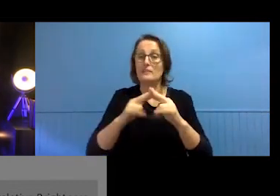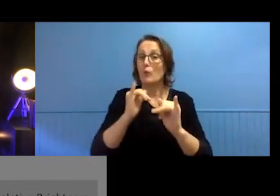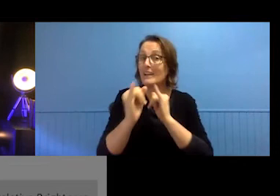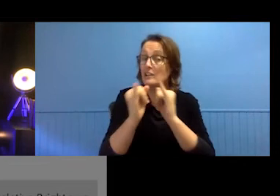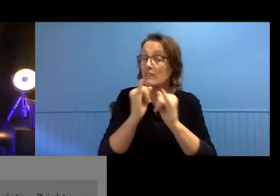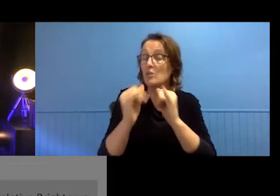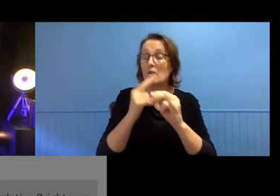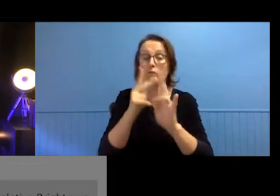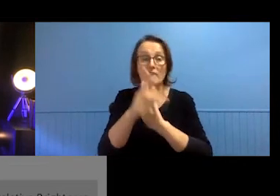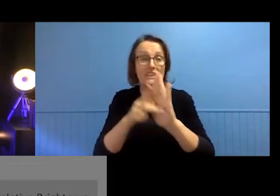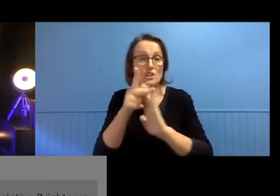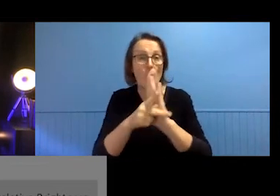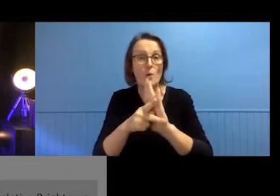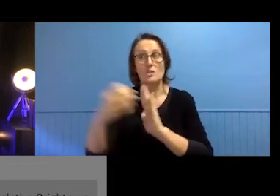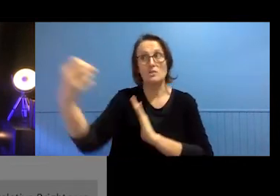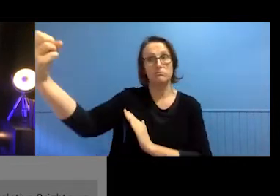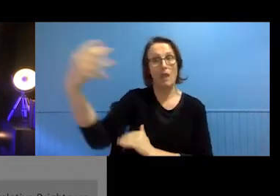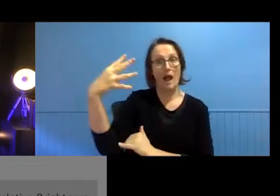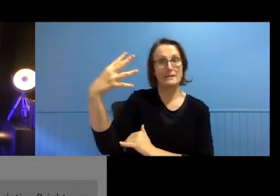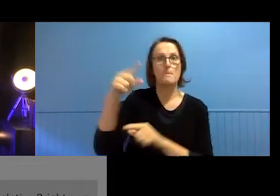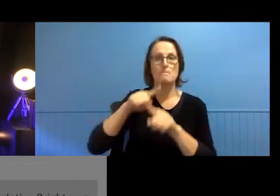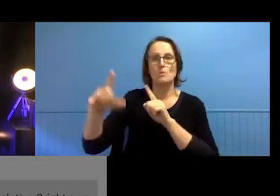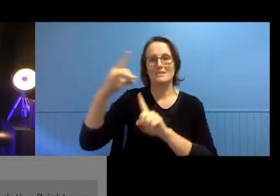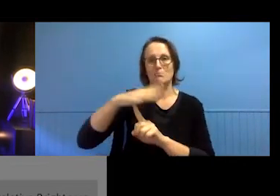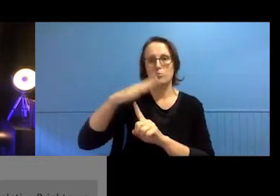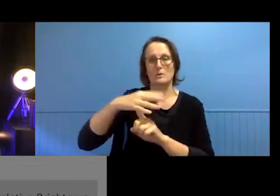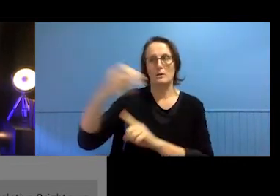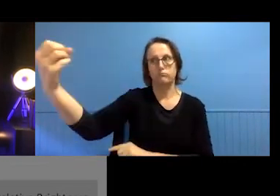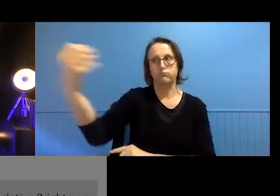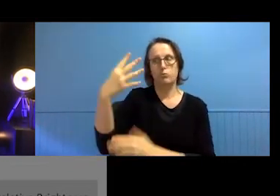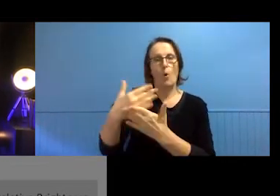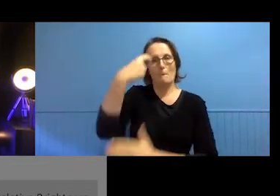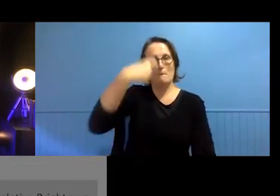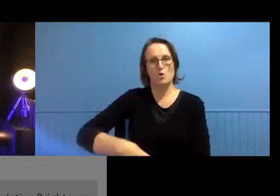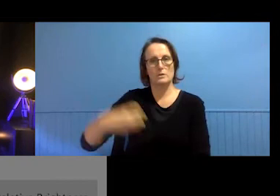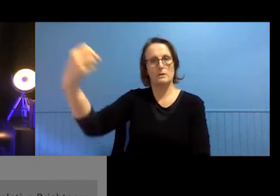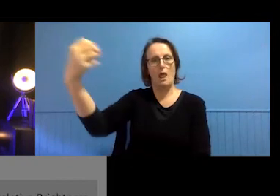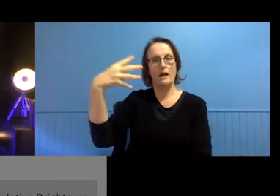video. This is kind of the main light, the most important one to have, is the one that lights the person up the most. Let's pretend